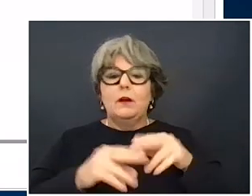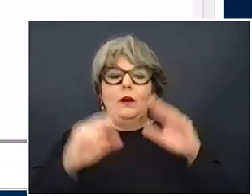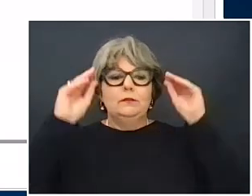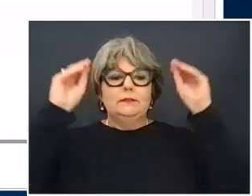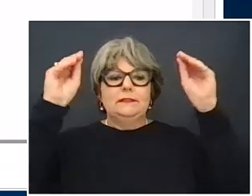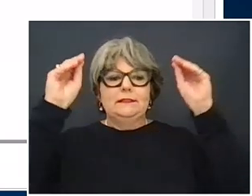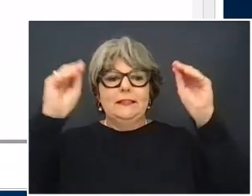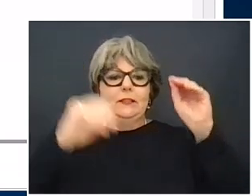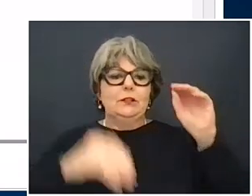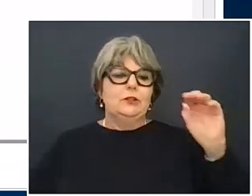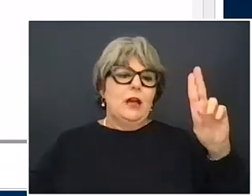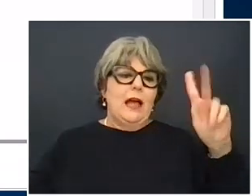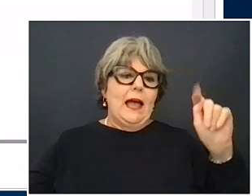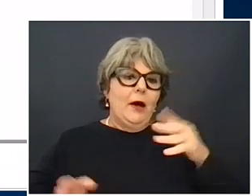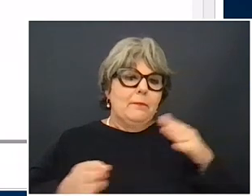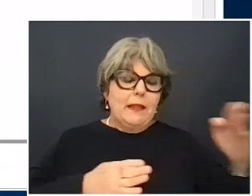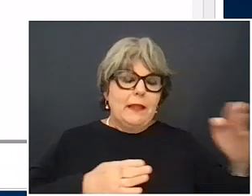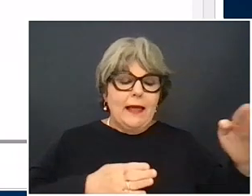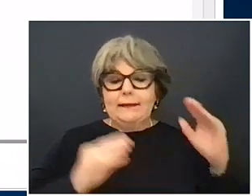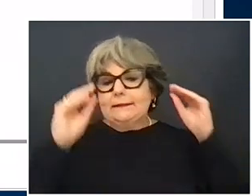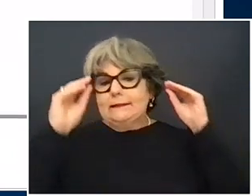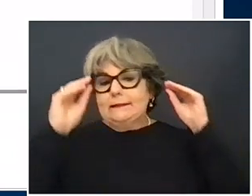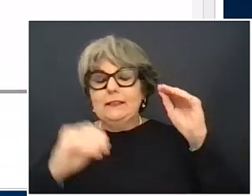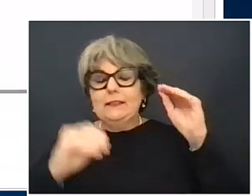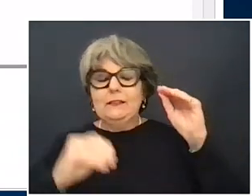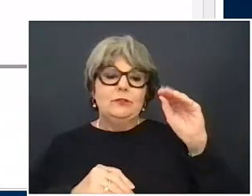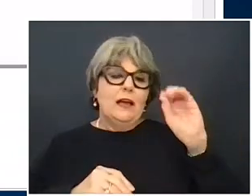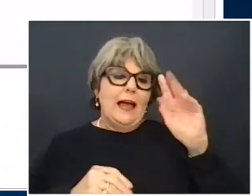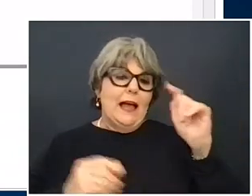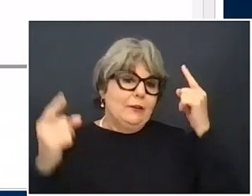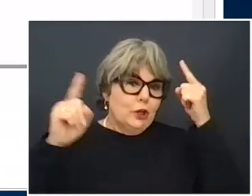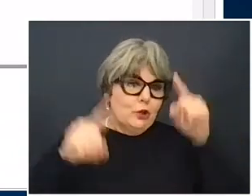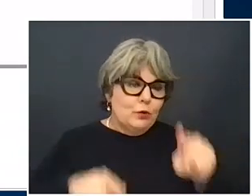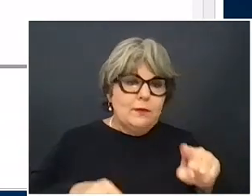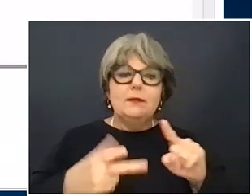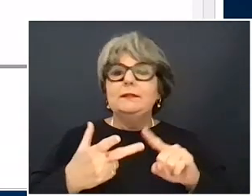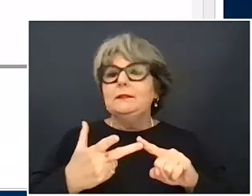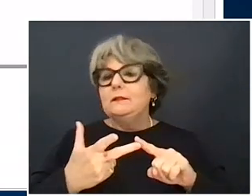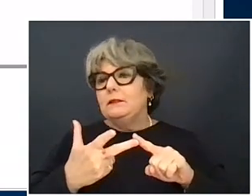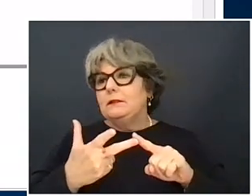agreements. You know, some being not good